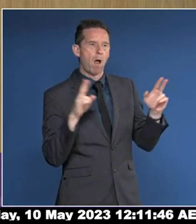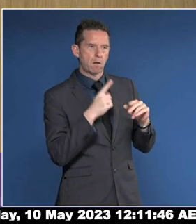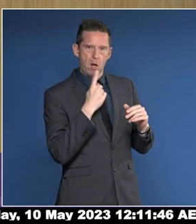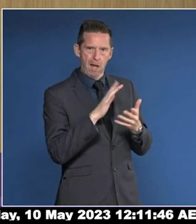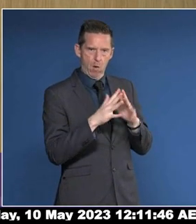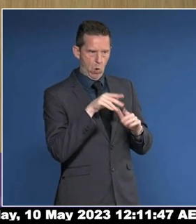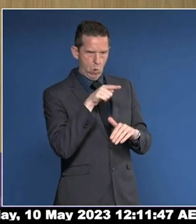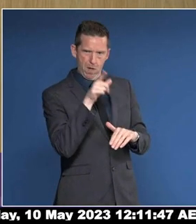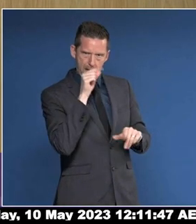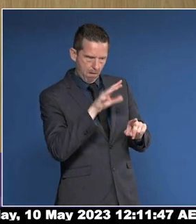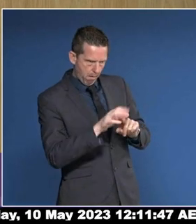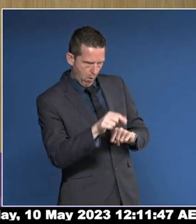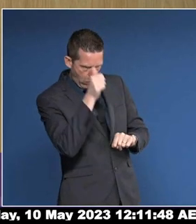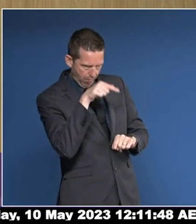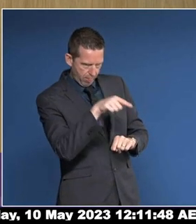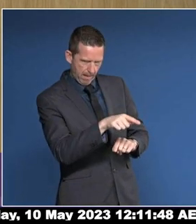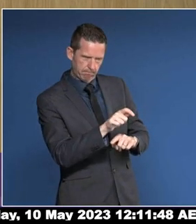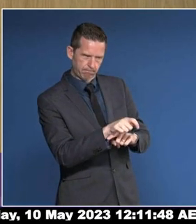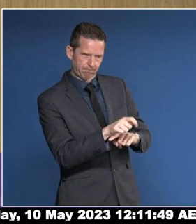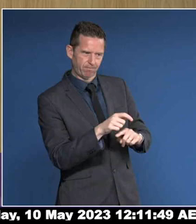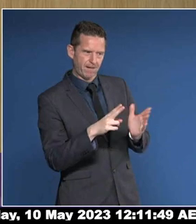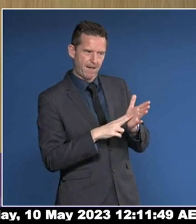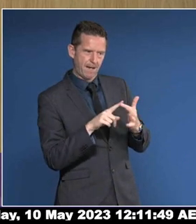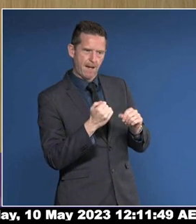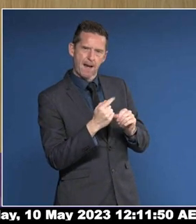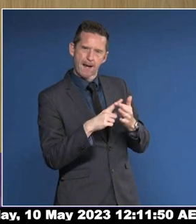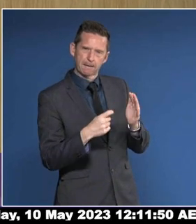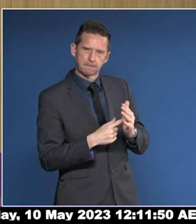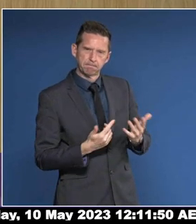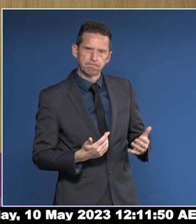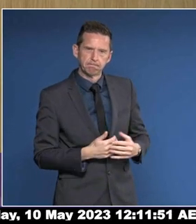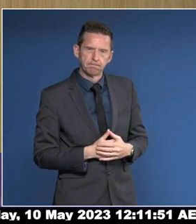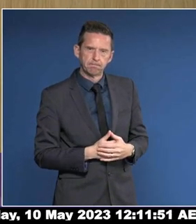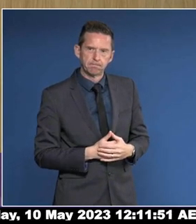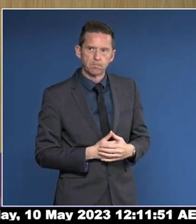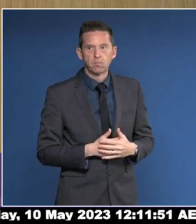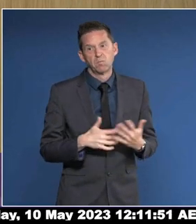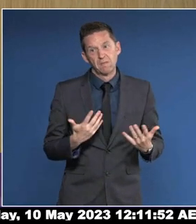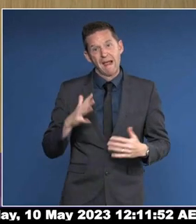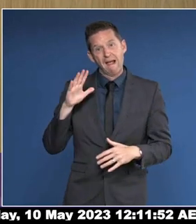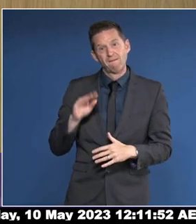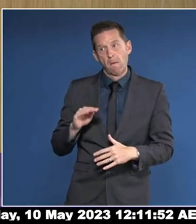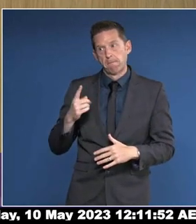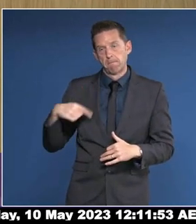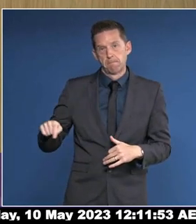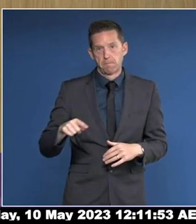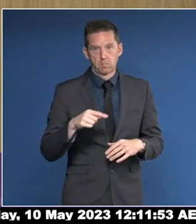From our observations and evidence that we obtain from others.